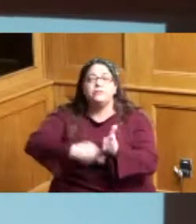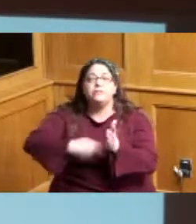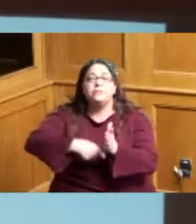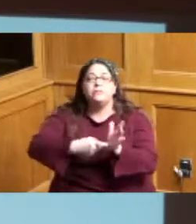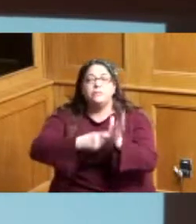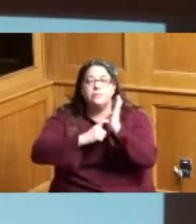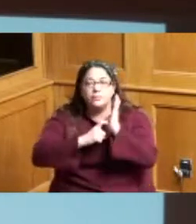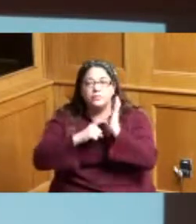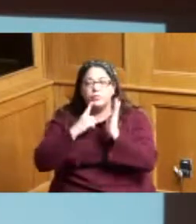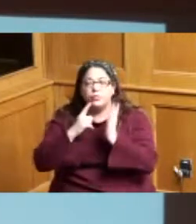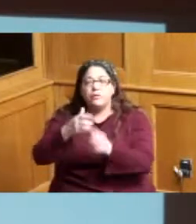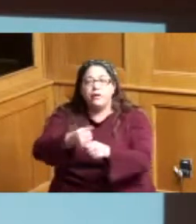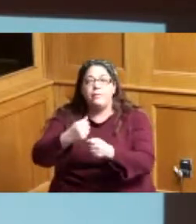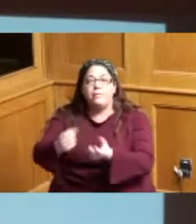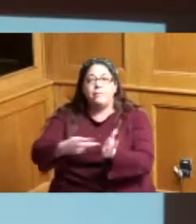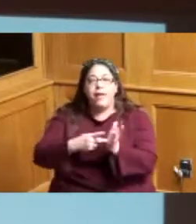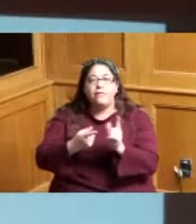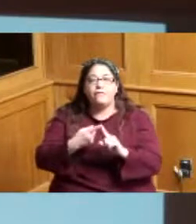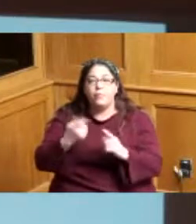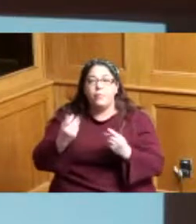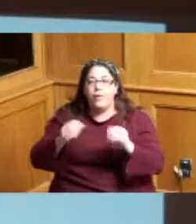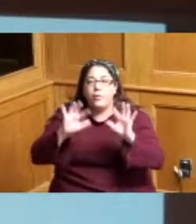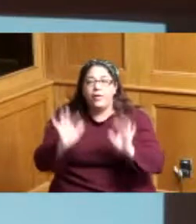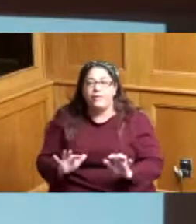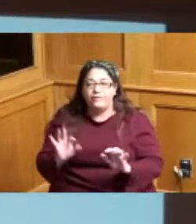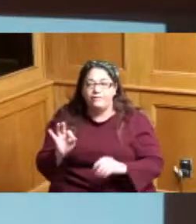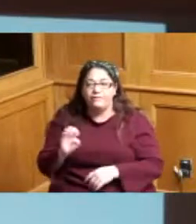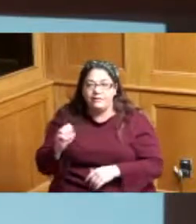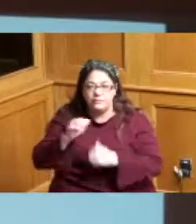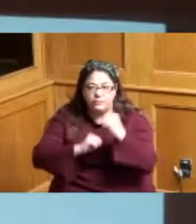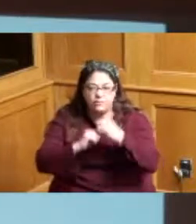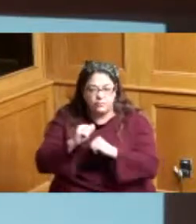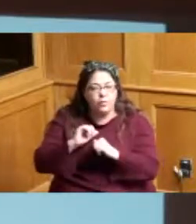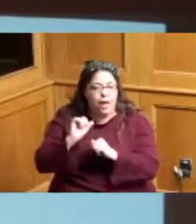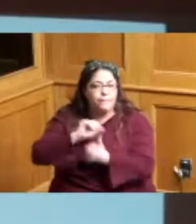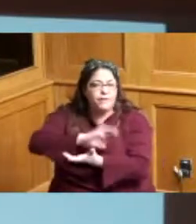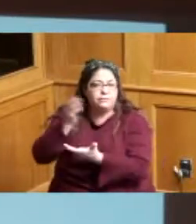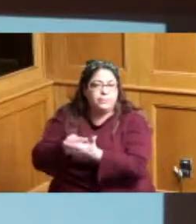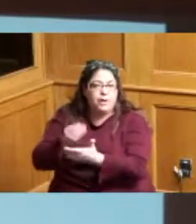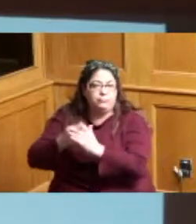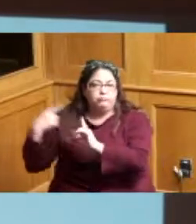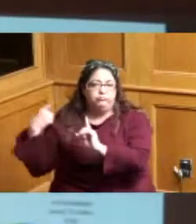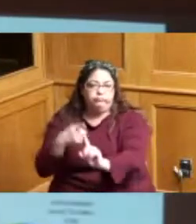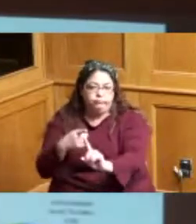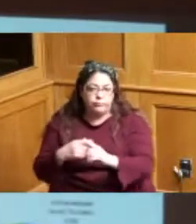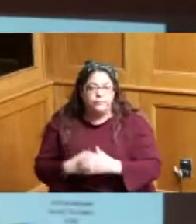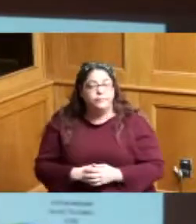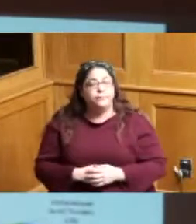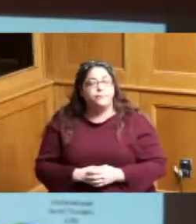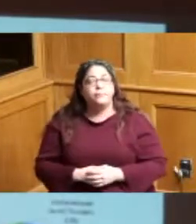recover from the wet weather fee structure so that's the numerator so then then we need to have